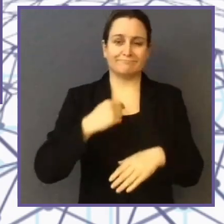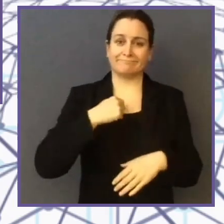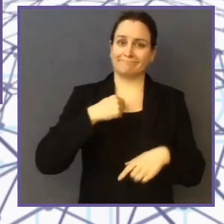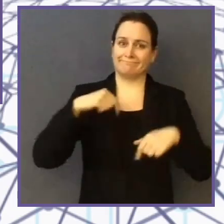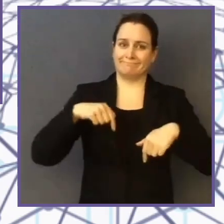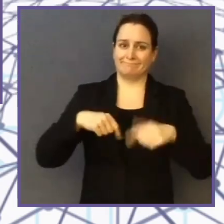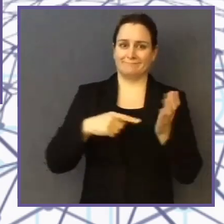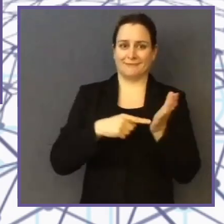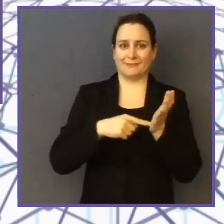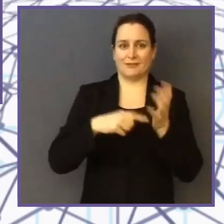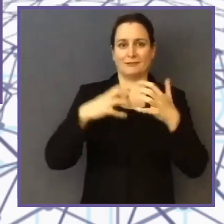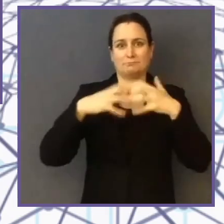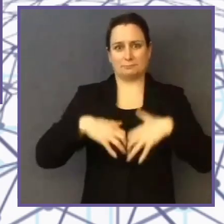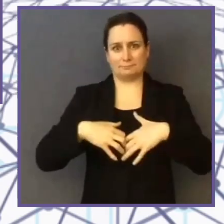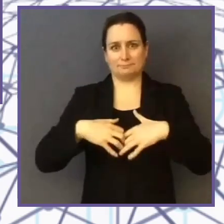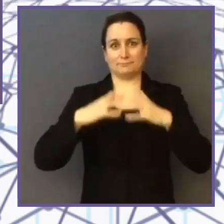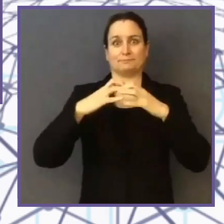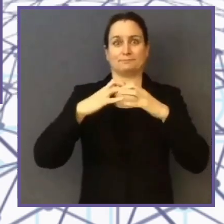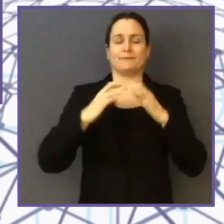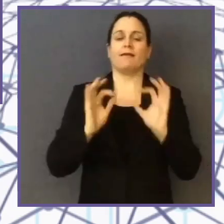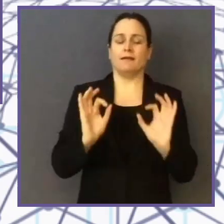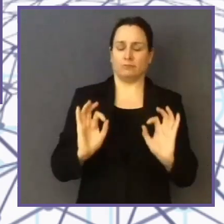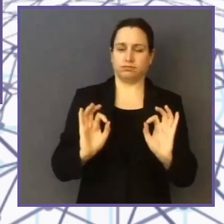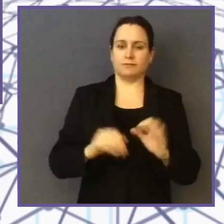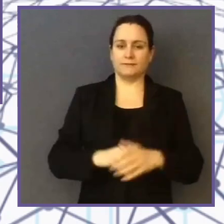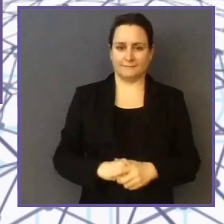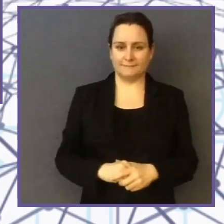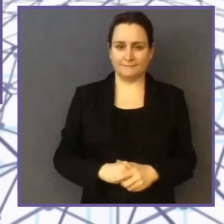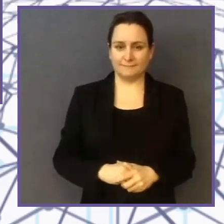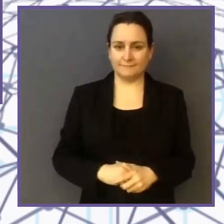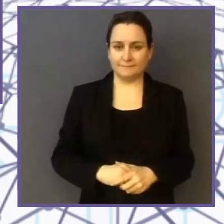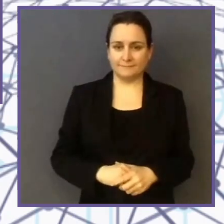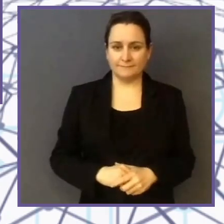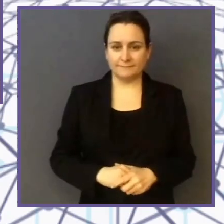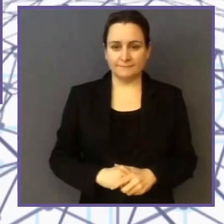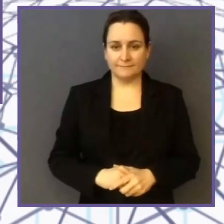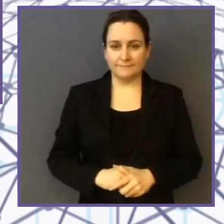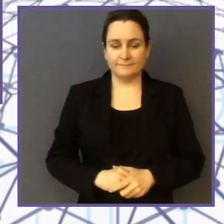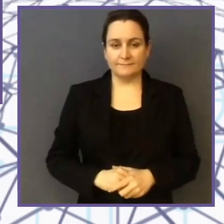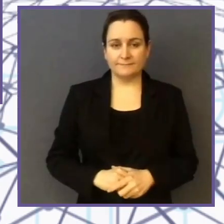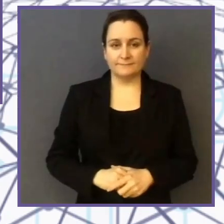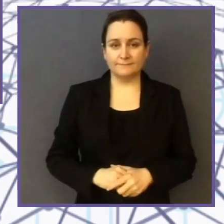Okay, we're back. At IFC we can see this kind of accelerated work being